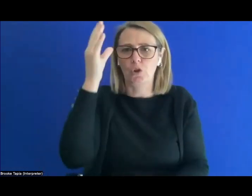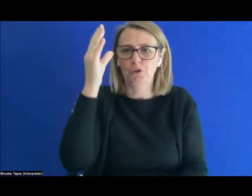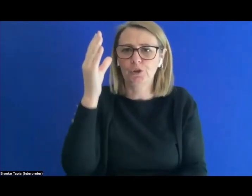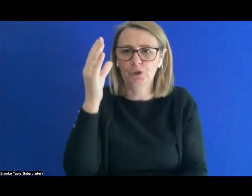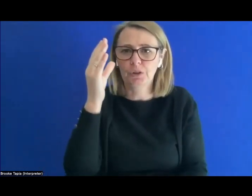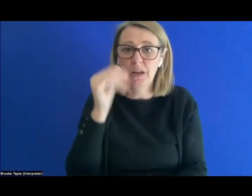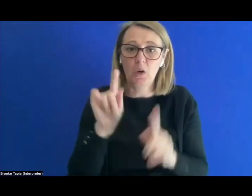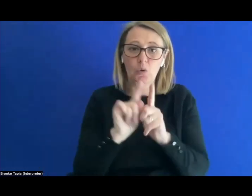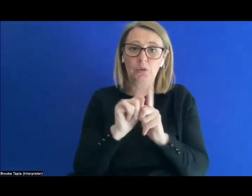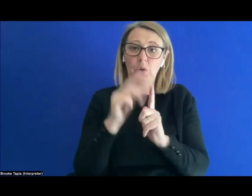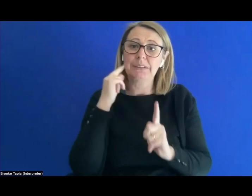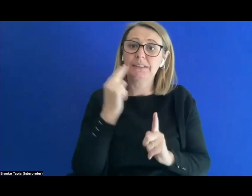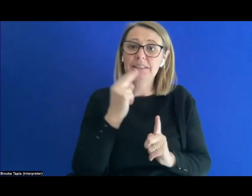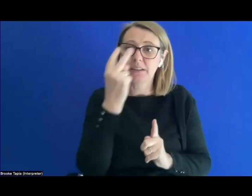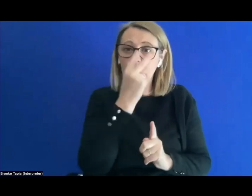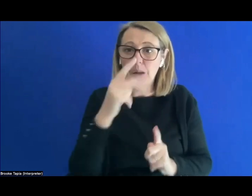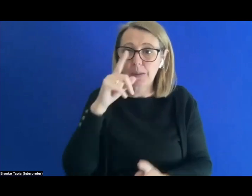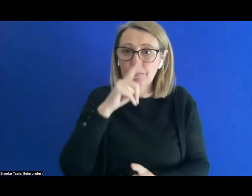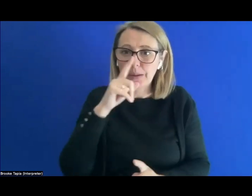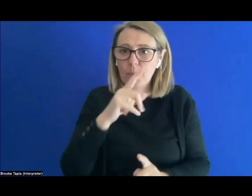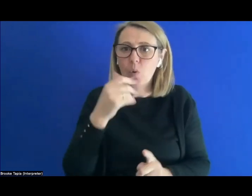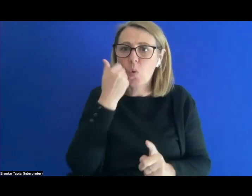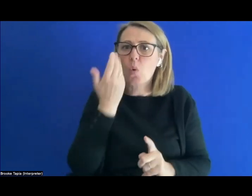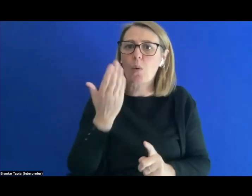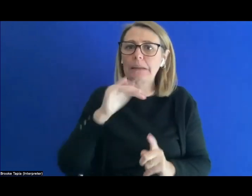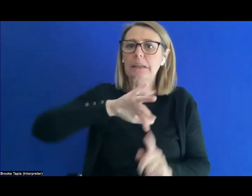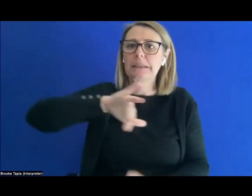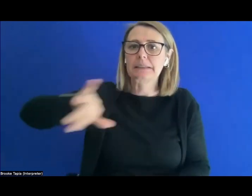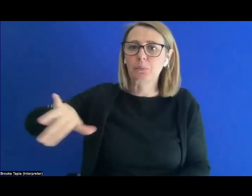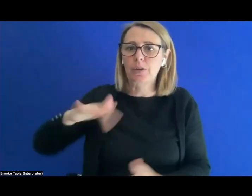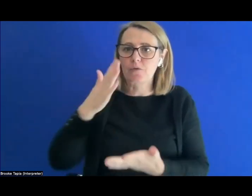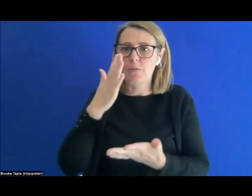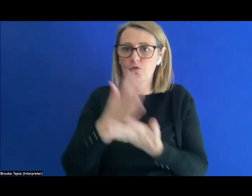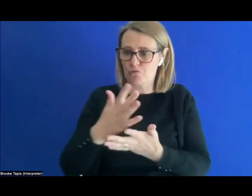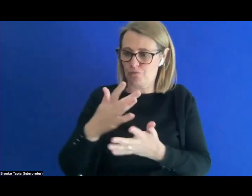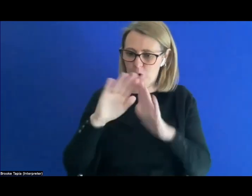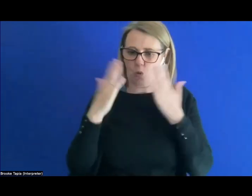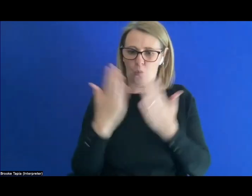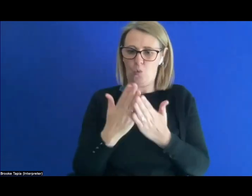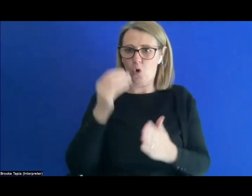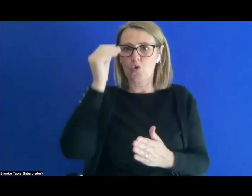deafblindness are always excluded from that real world knowledge because people just present things